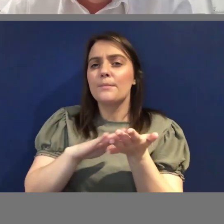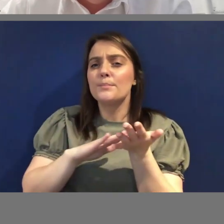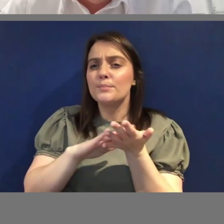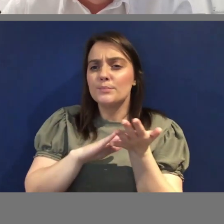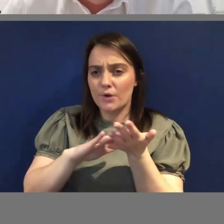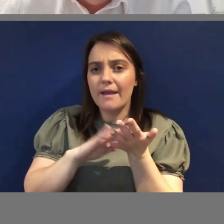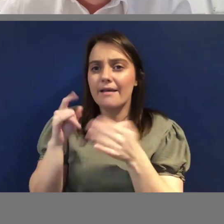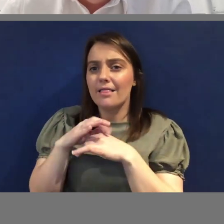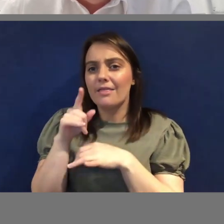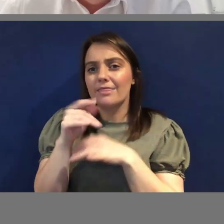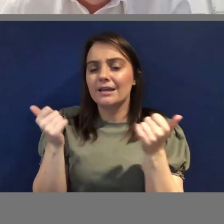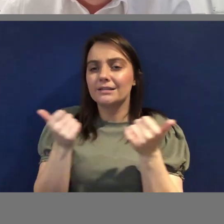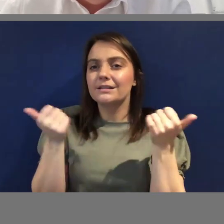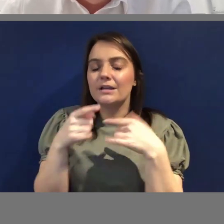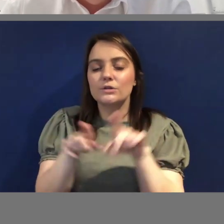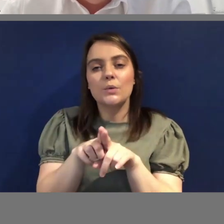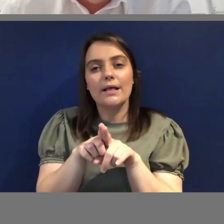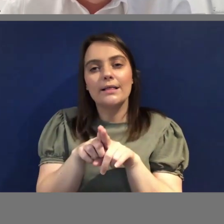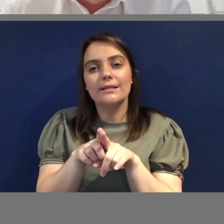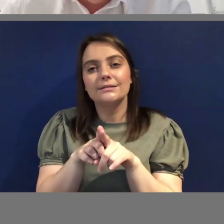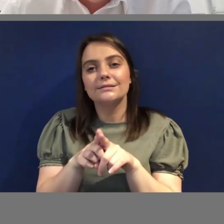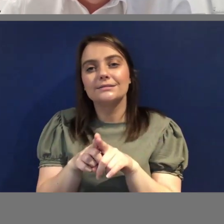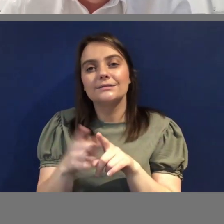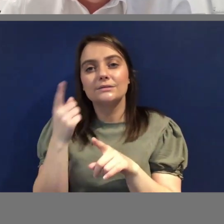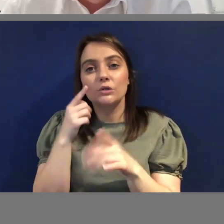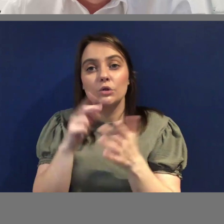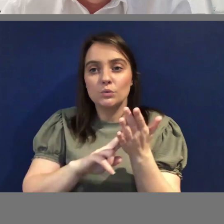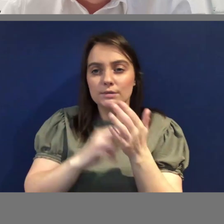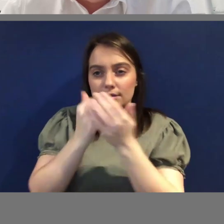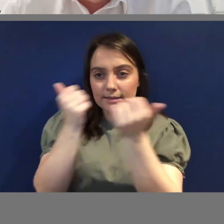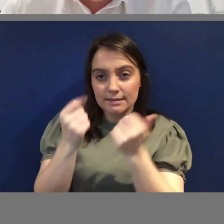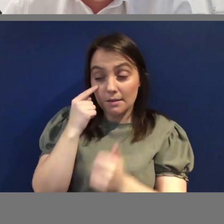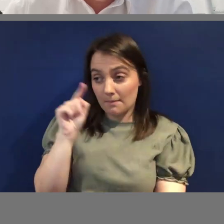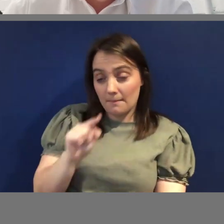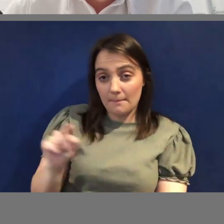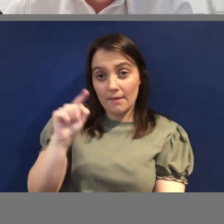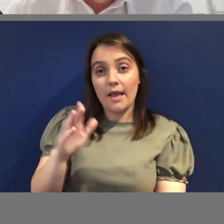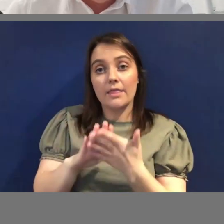that sign as well but again you we've got good use of symbols we've got good use of color contrast in